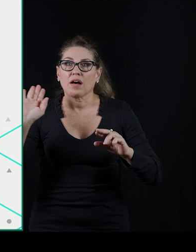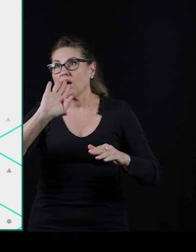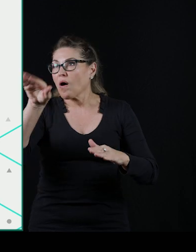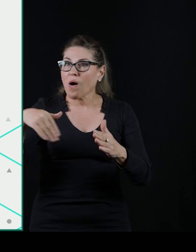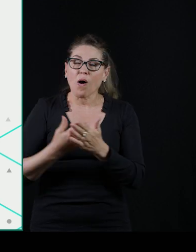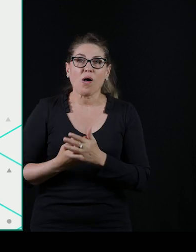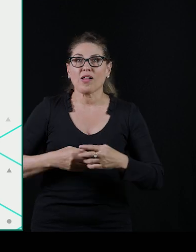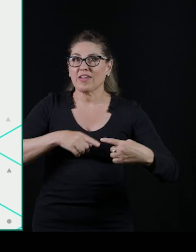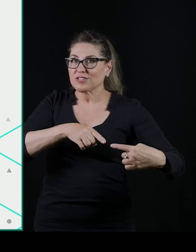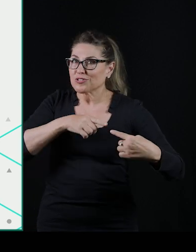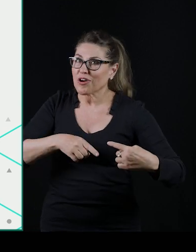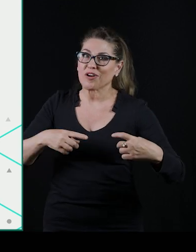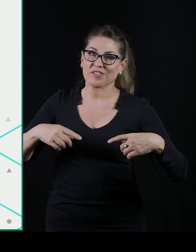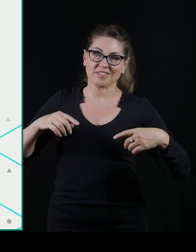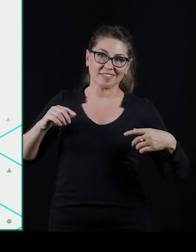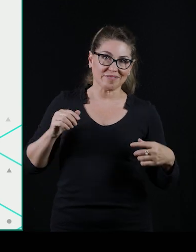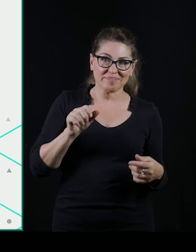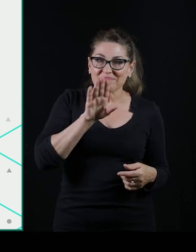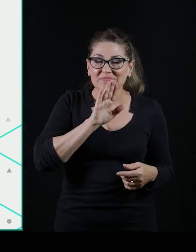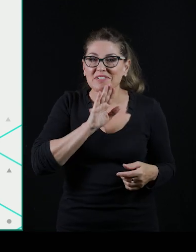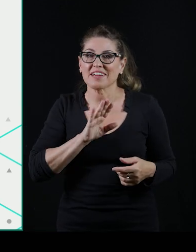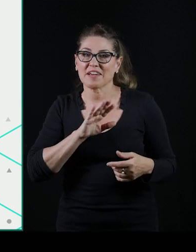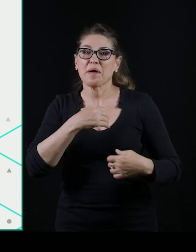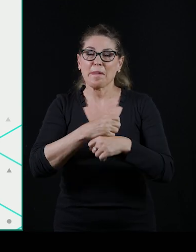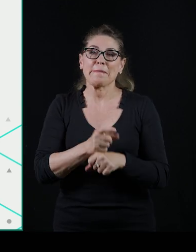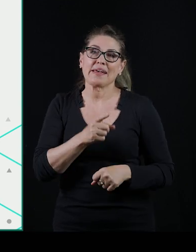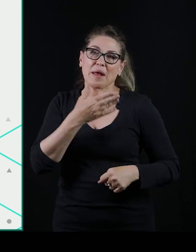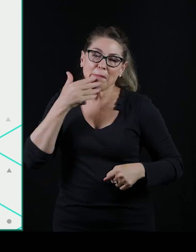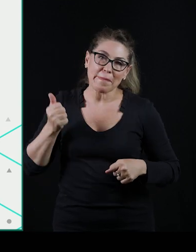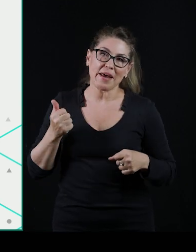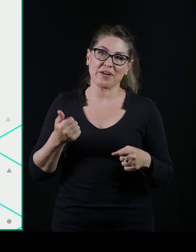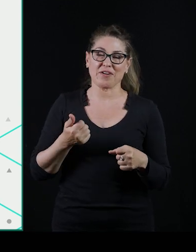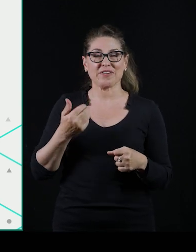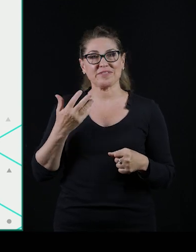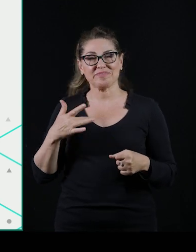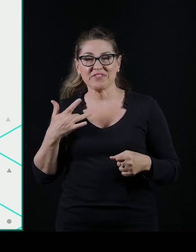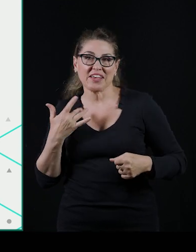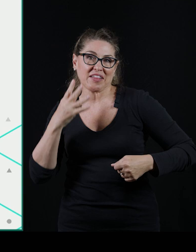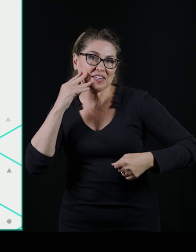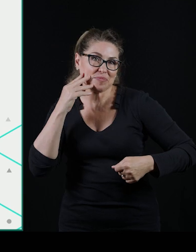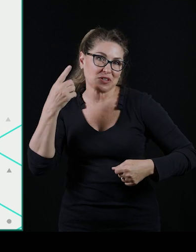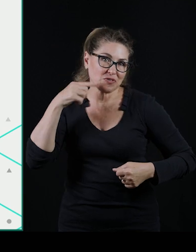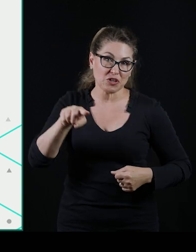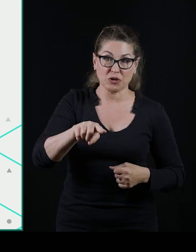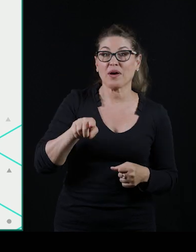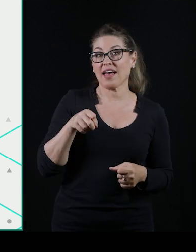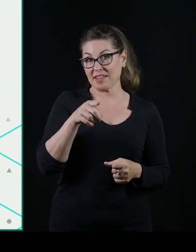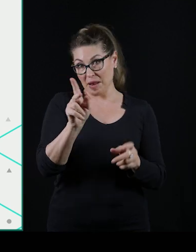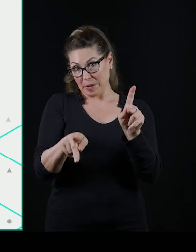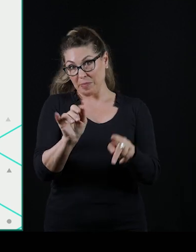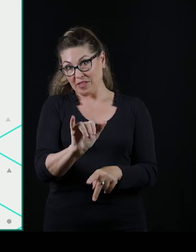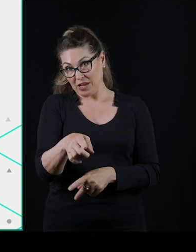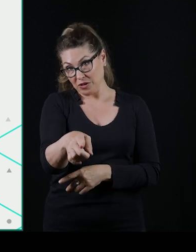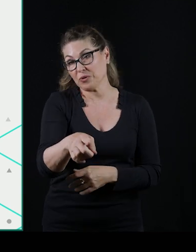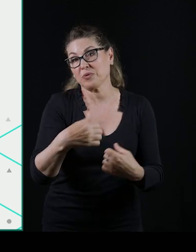we felt resulted in a better quality product for the PlayFab Multiplayer Servers team, which ultimately folks like you can leverage to make your game